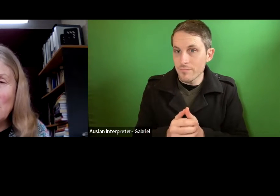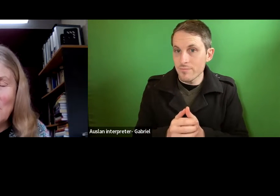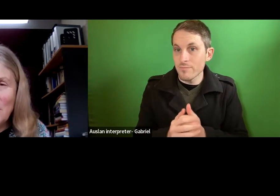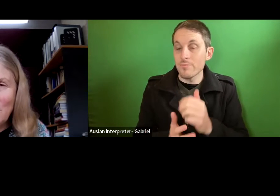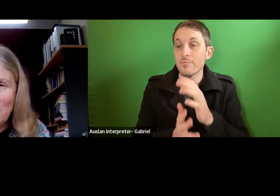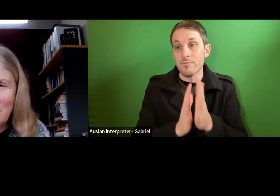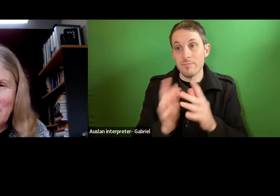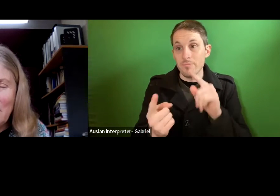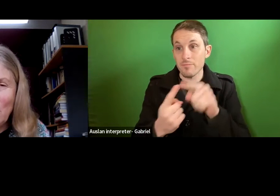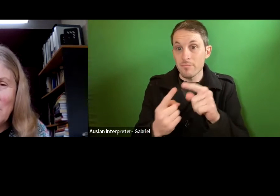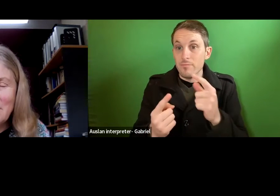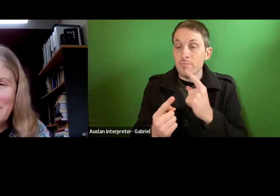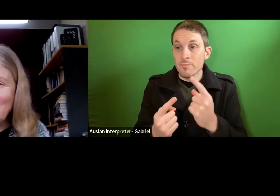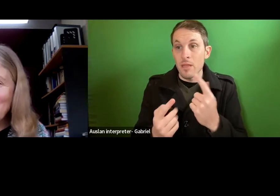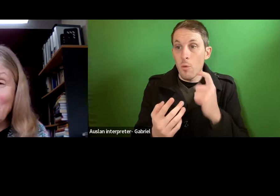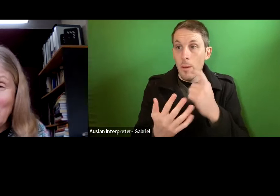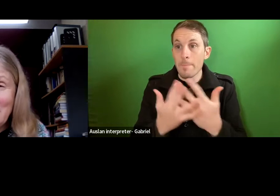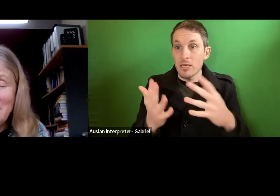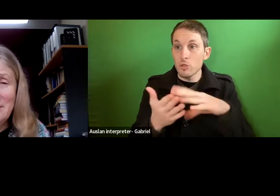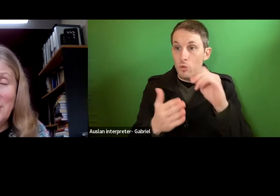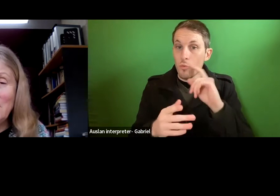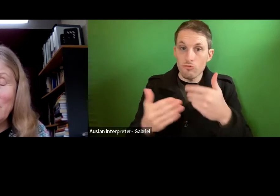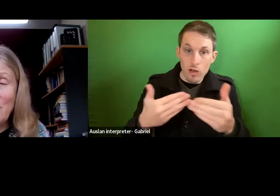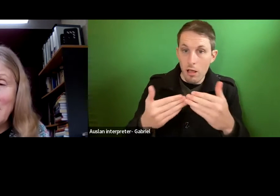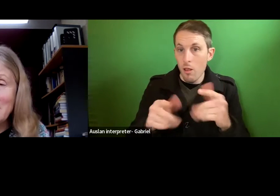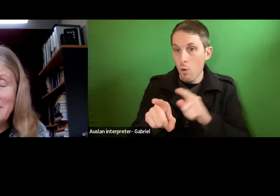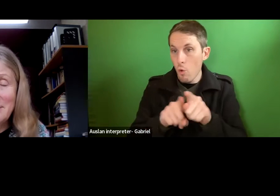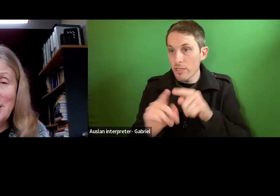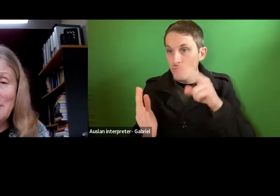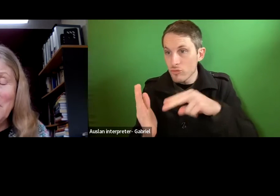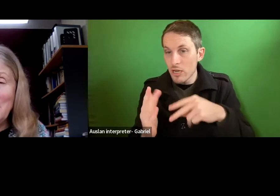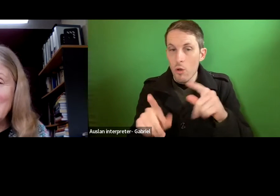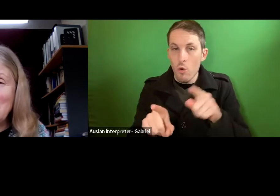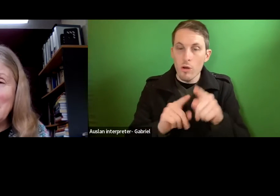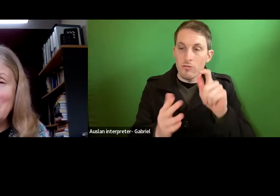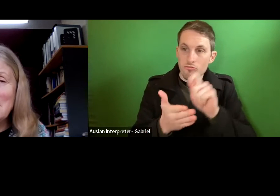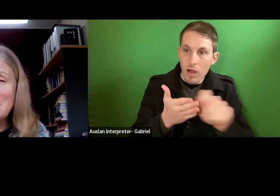students will struggle somewhat learning to read, learning to write, learning basic mathematics,